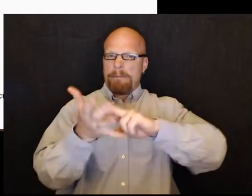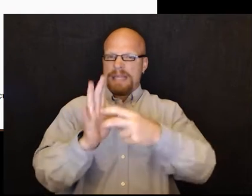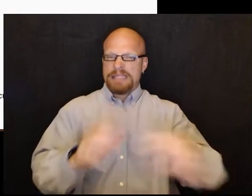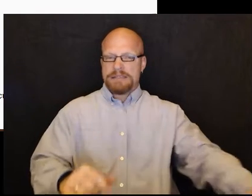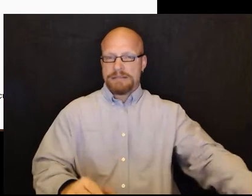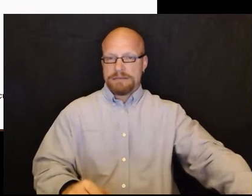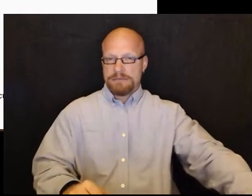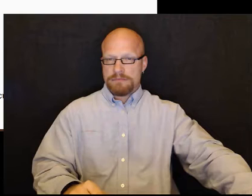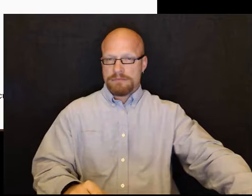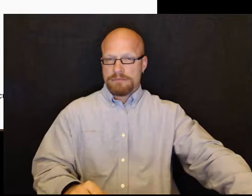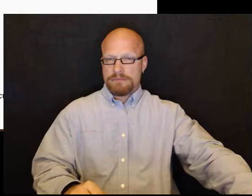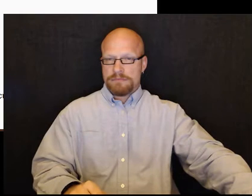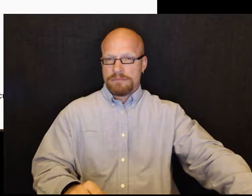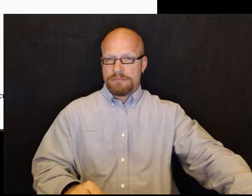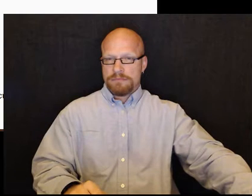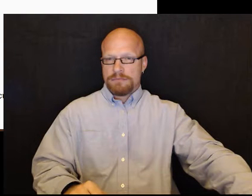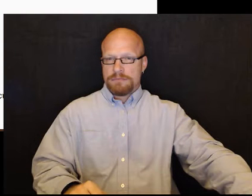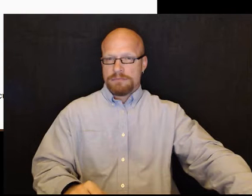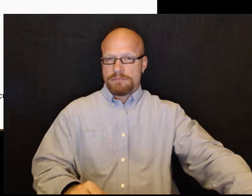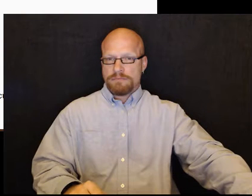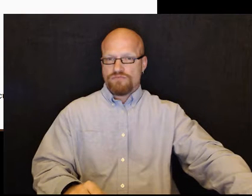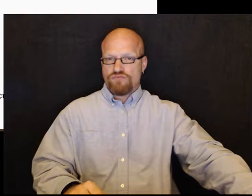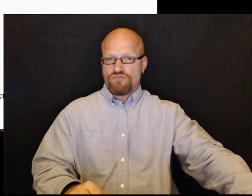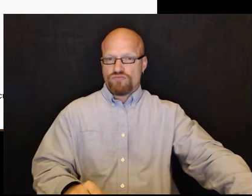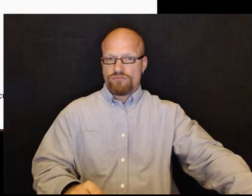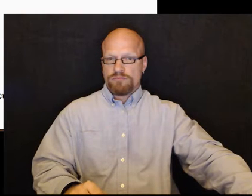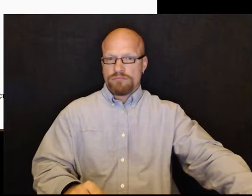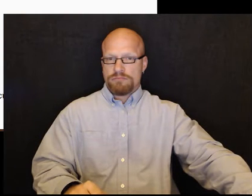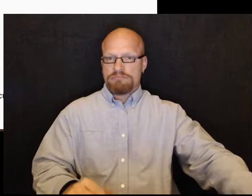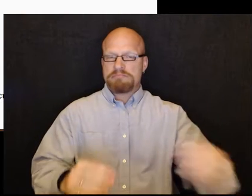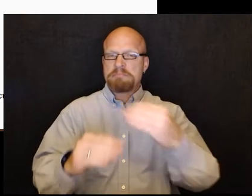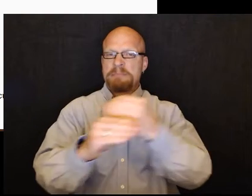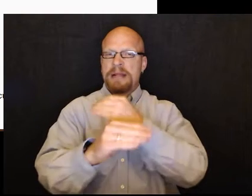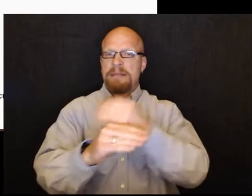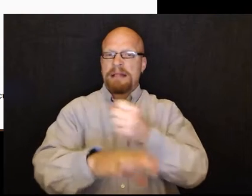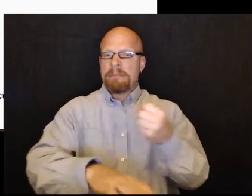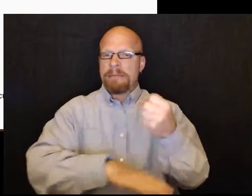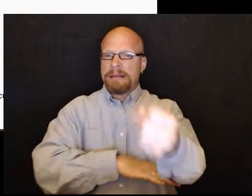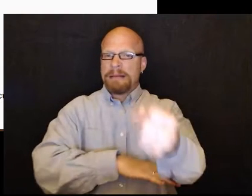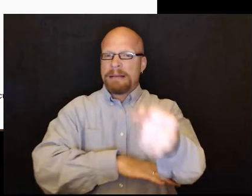unless you were directly placed you are placed into this course by our